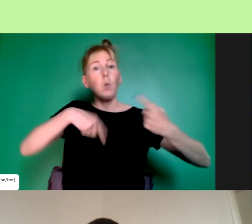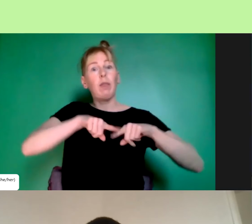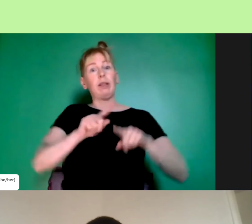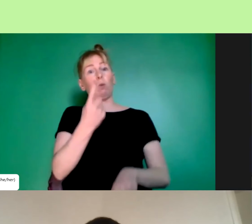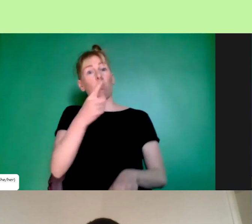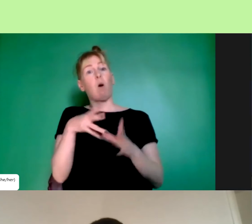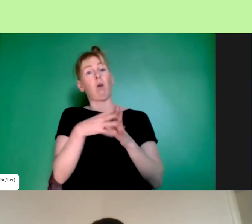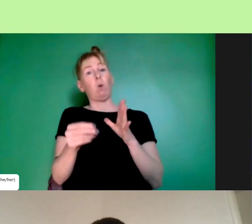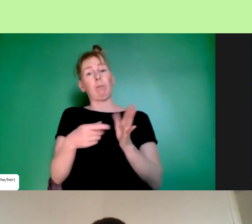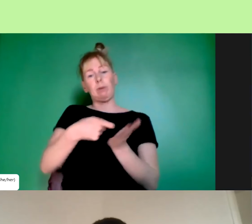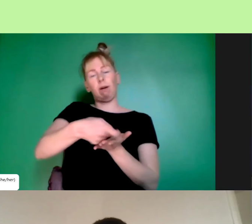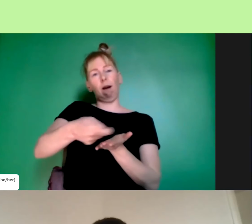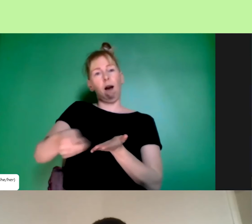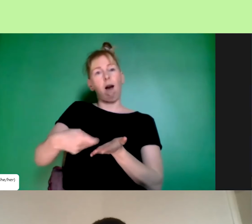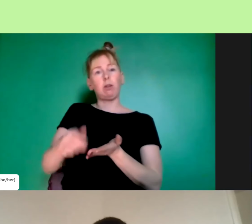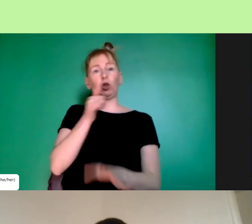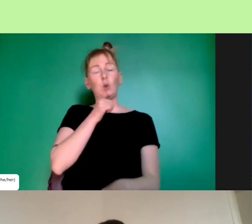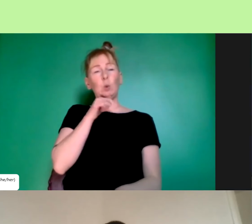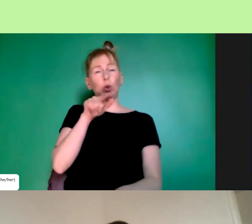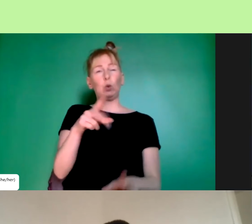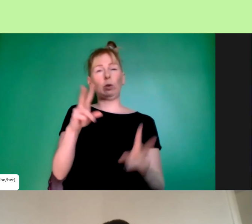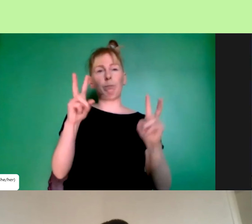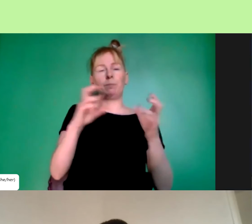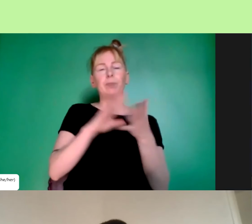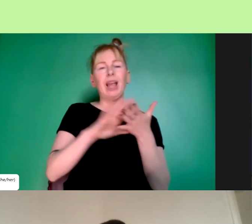Khanyisile, is that something that you I'm just trying to think of, like,